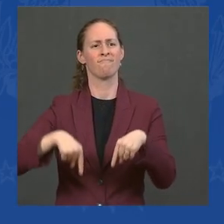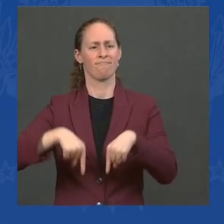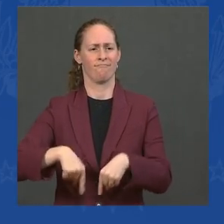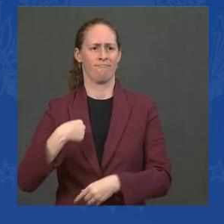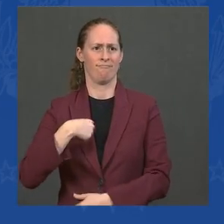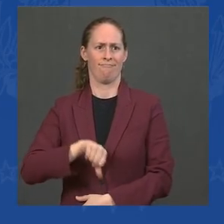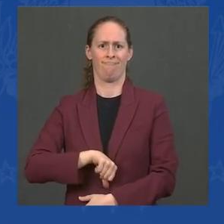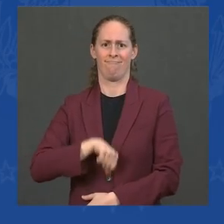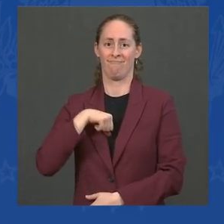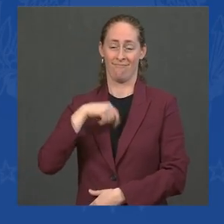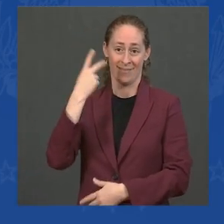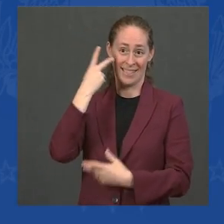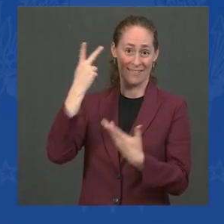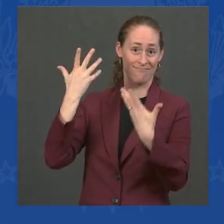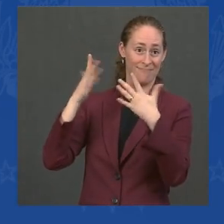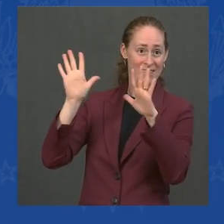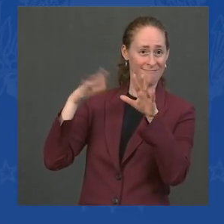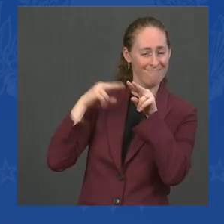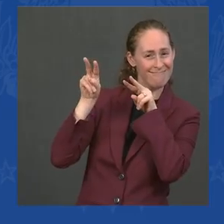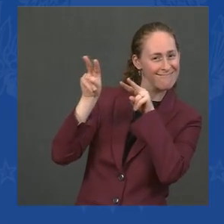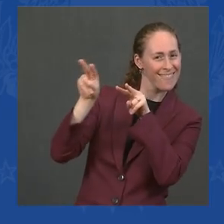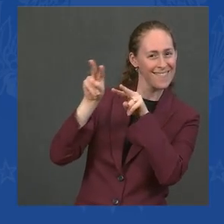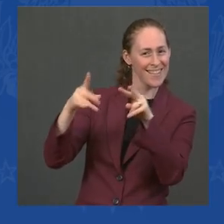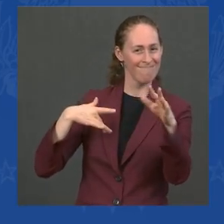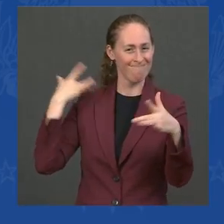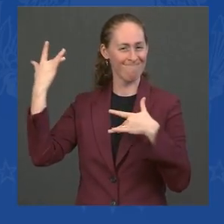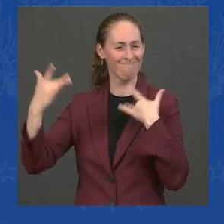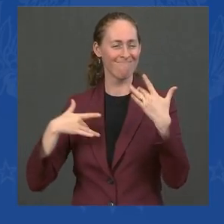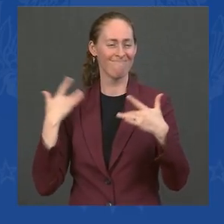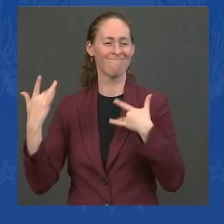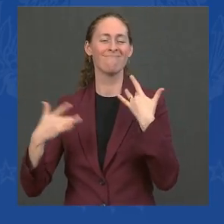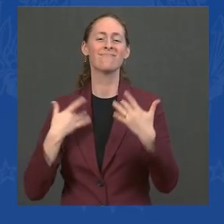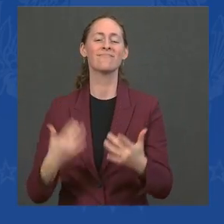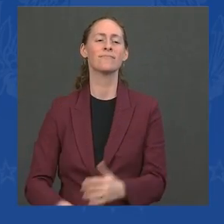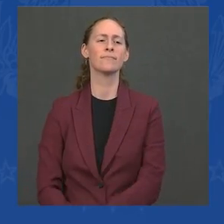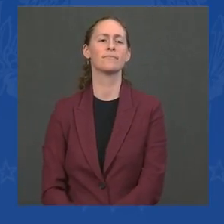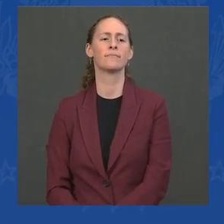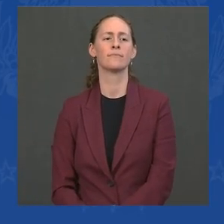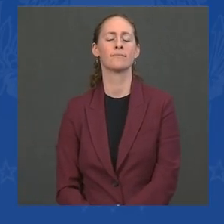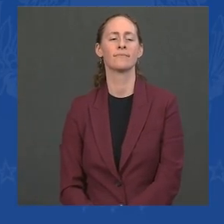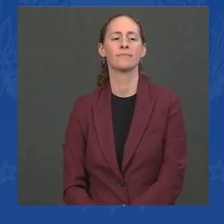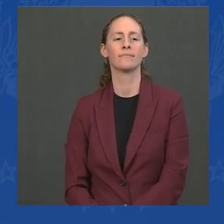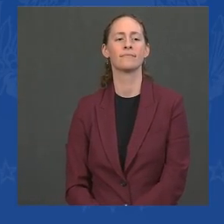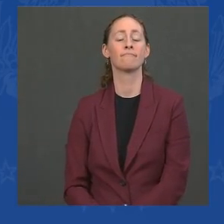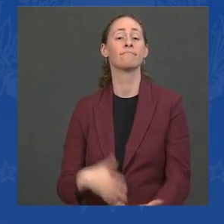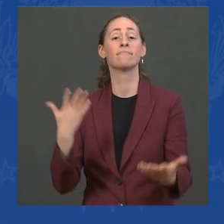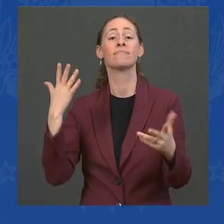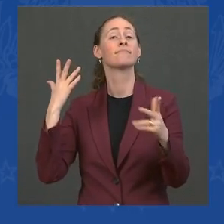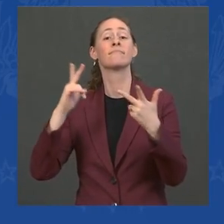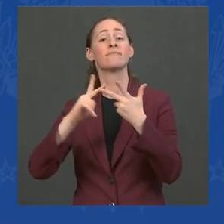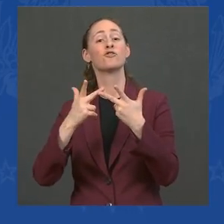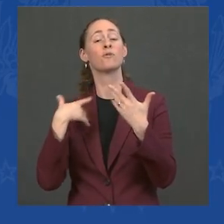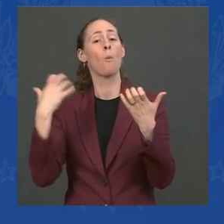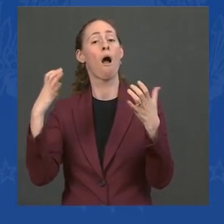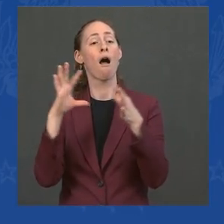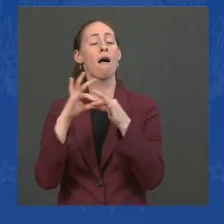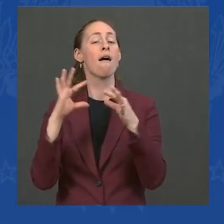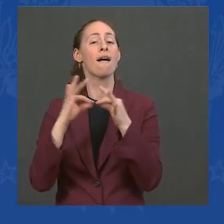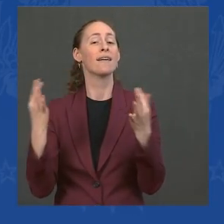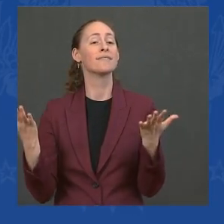and to see the final results. The third and final point I want to make is this, which is today marks the start of Navaratri